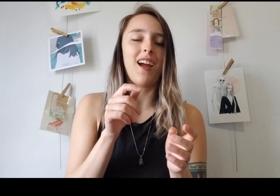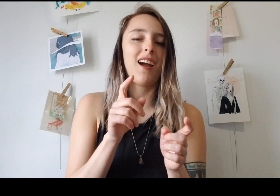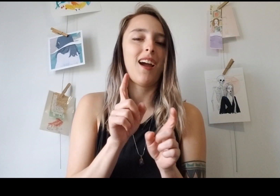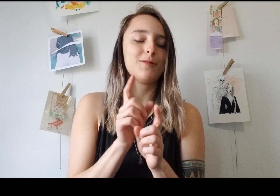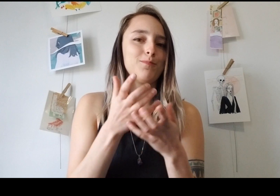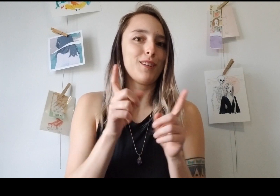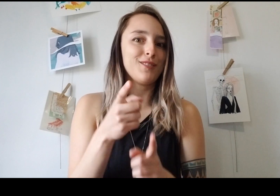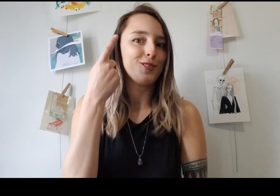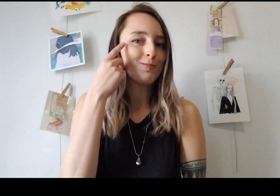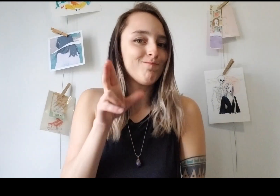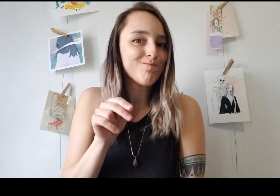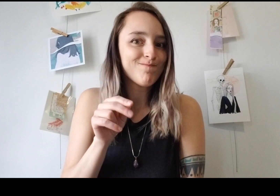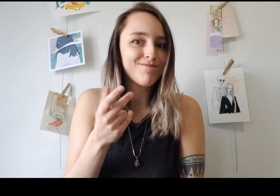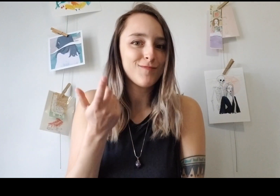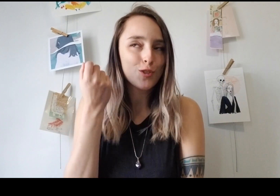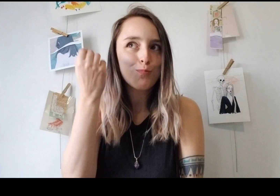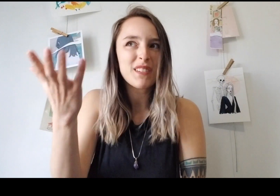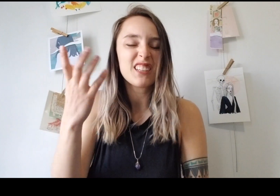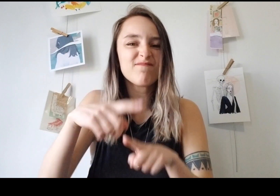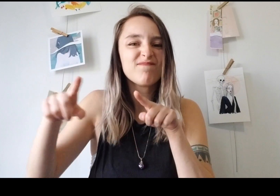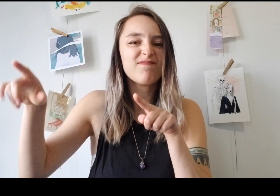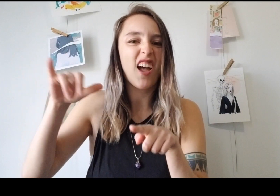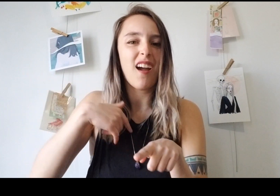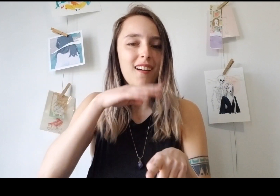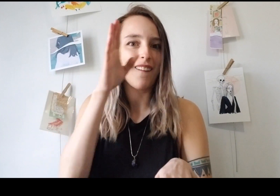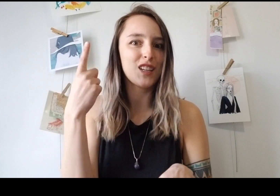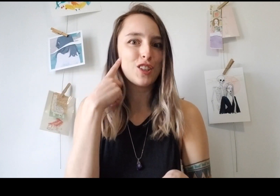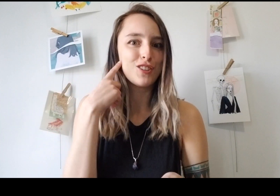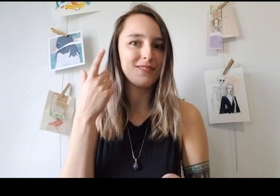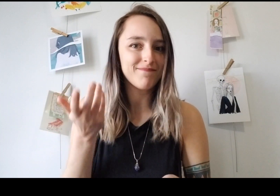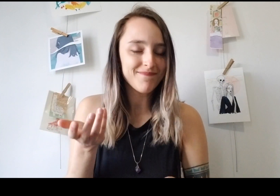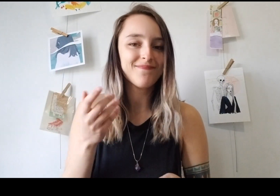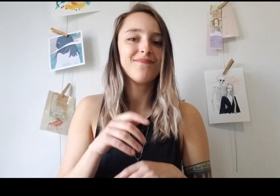There are many foods that I have never heard of.